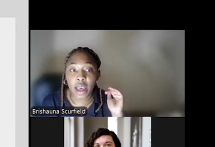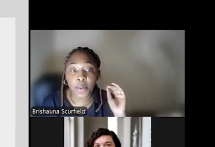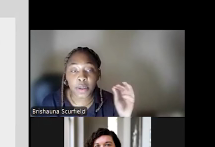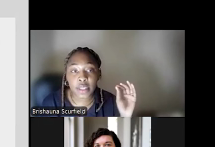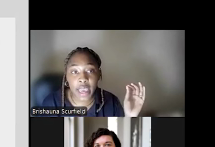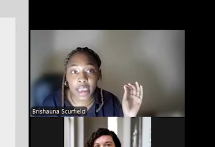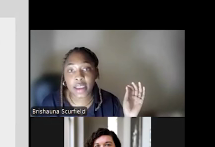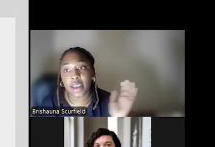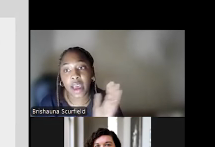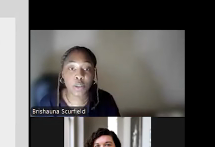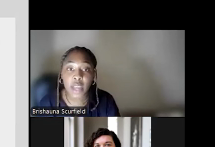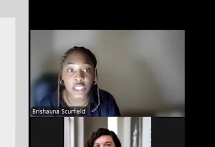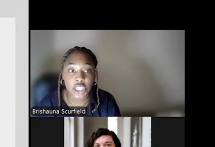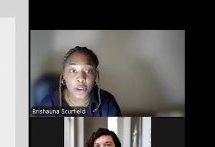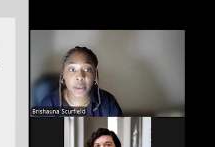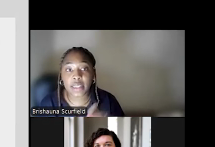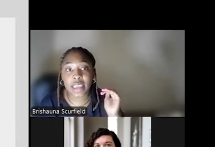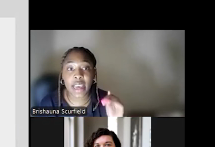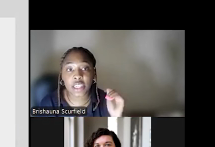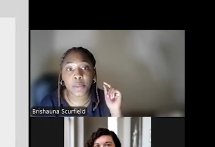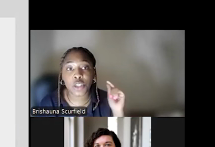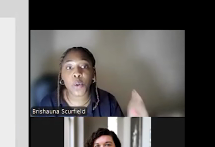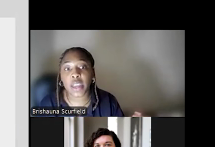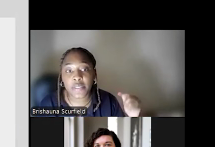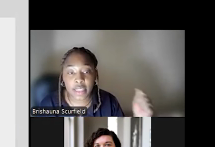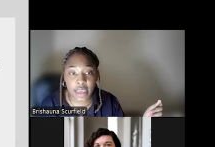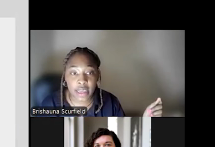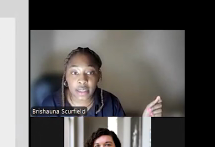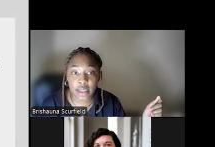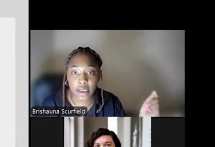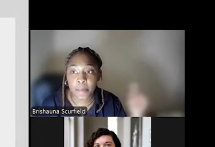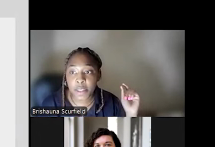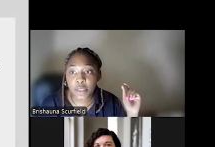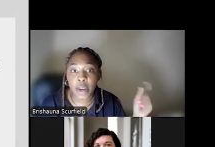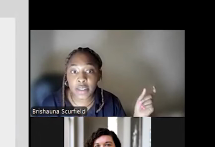I will say I do like the checker because it catches majority of the things, but the rest of